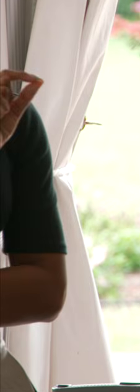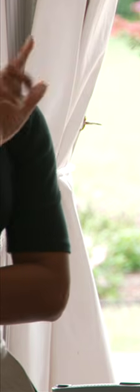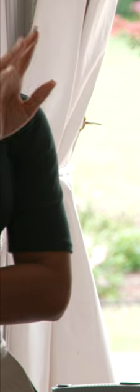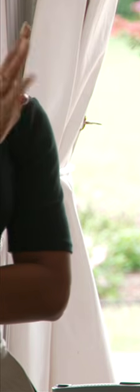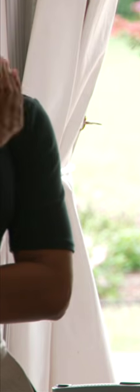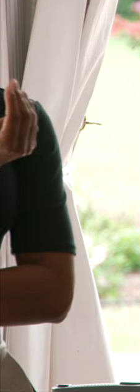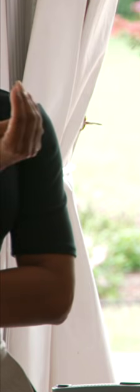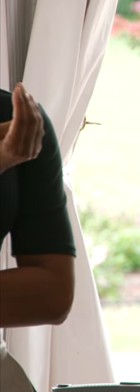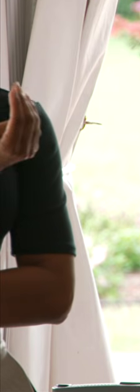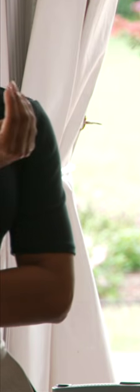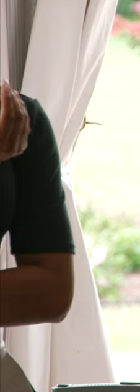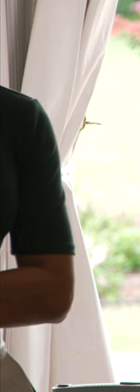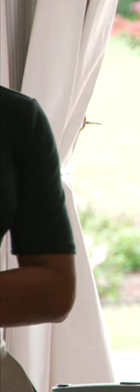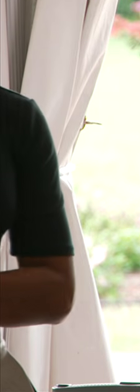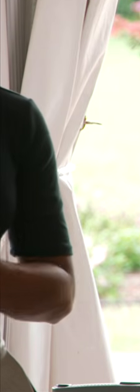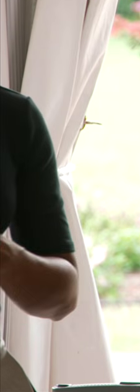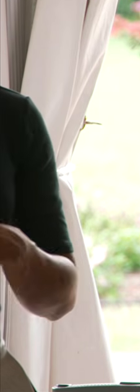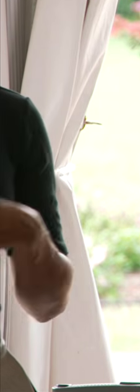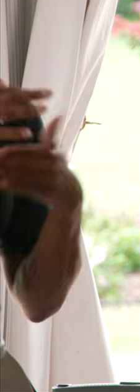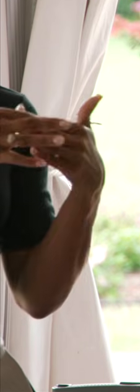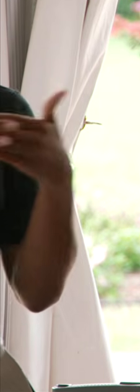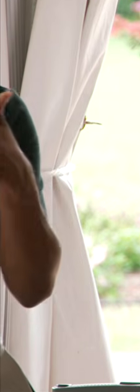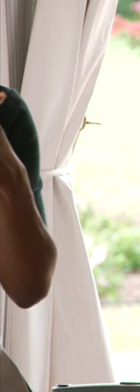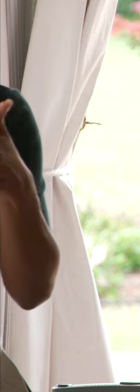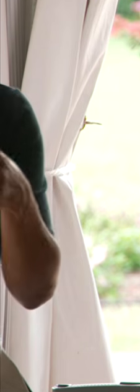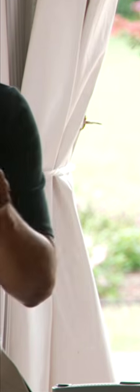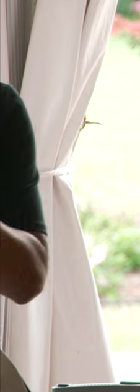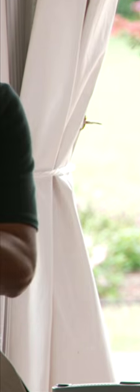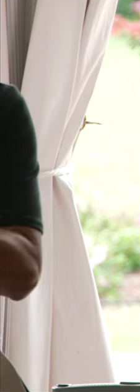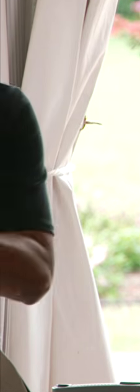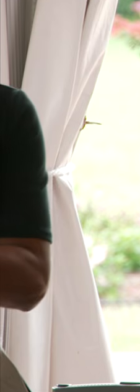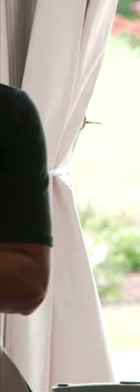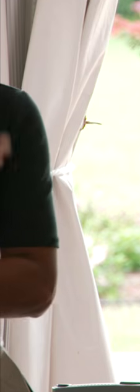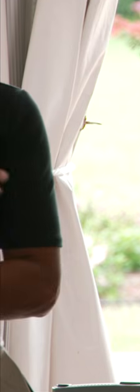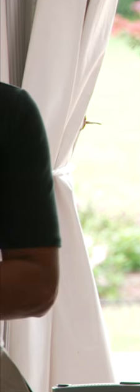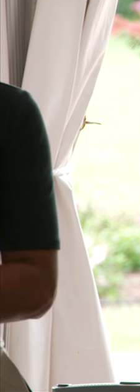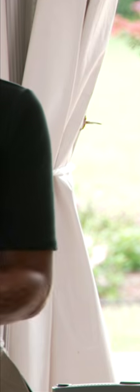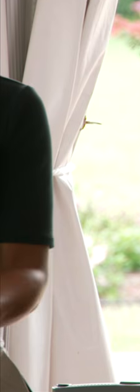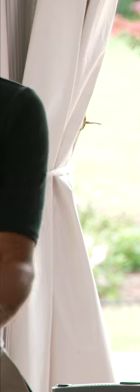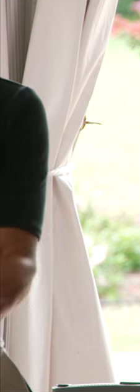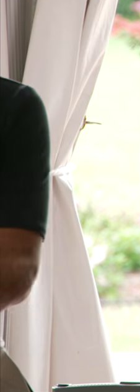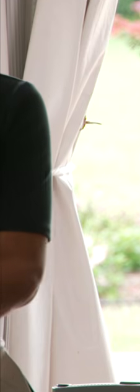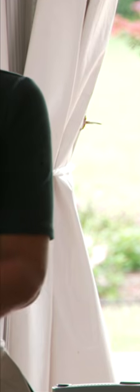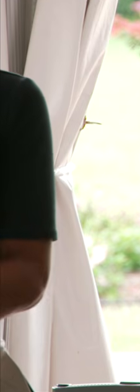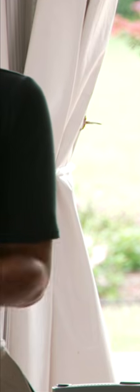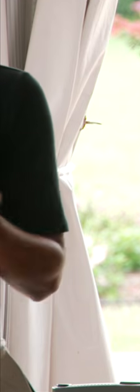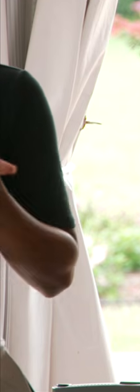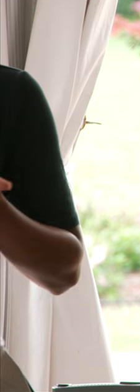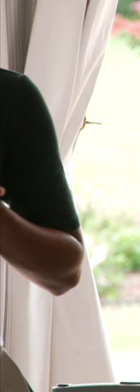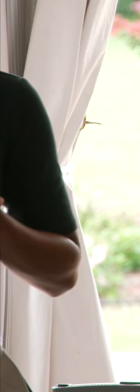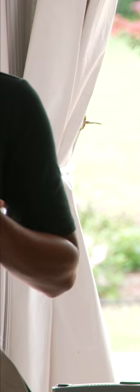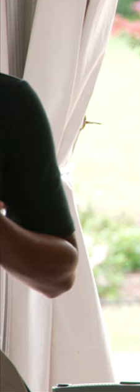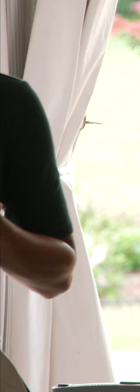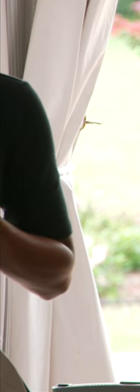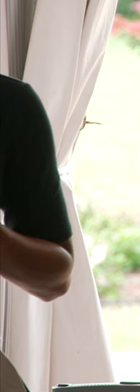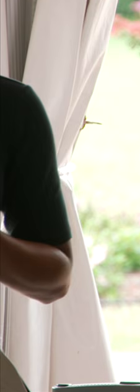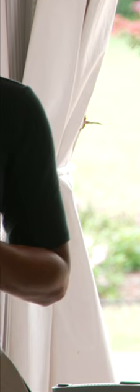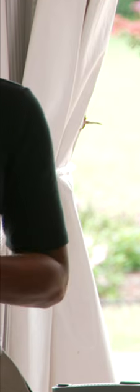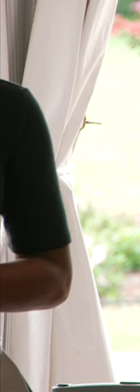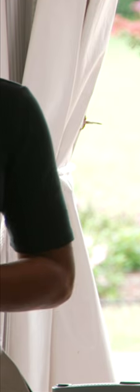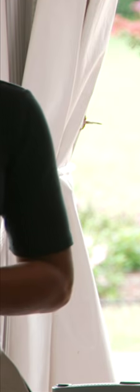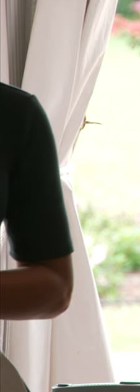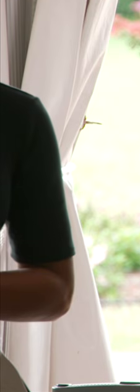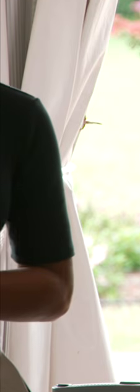and led by actual descendants of the men harmed in the study, refuses to let these